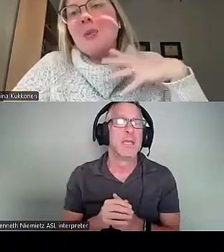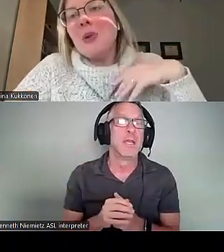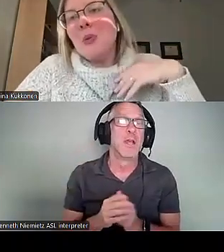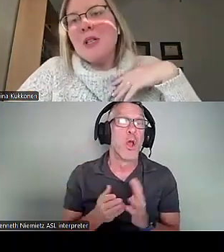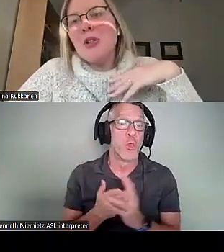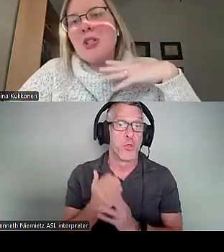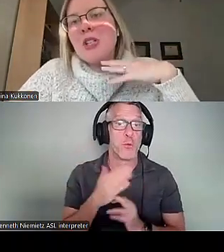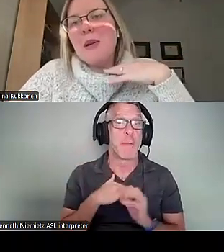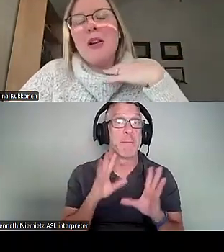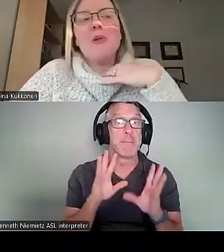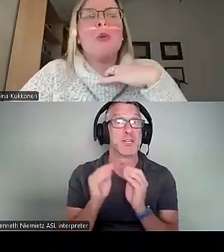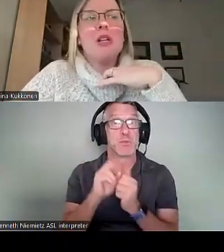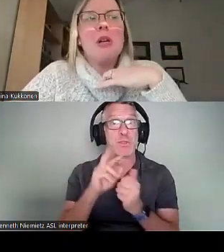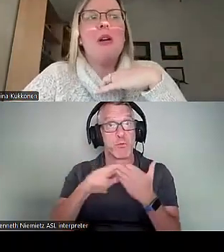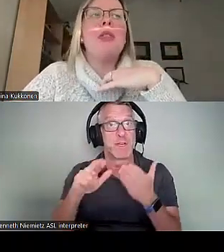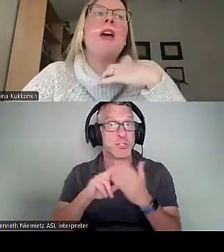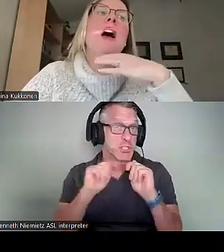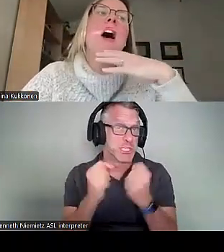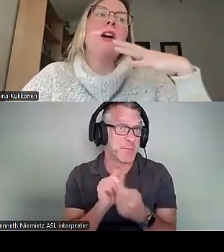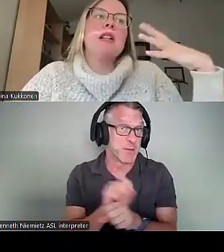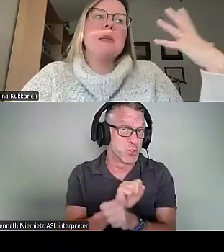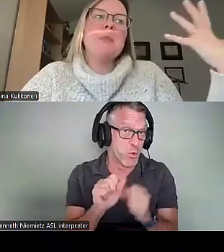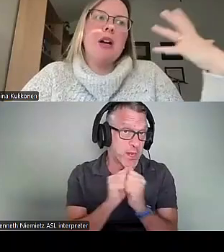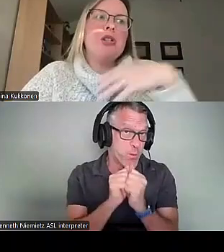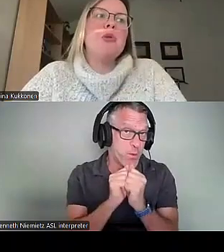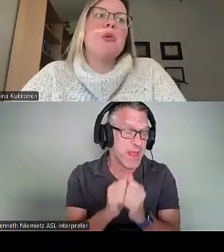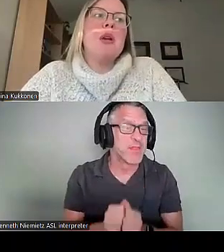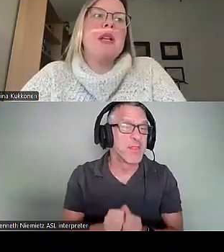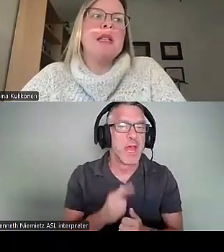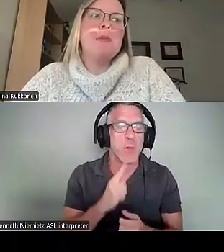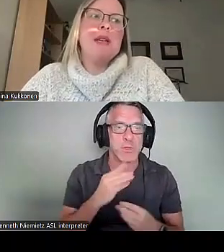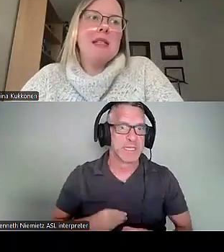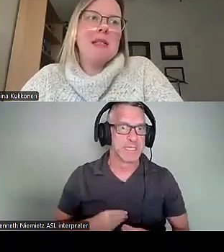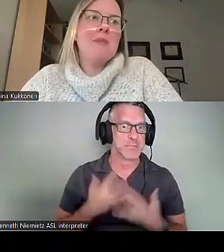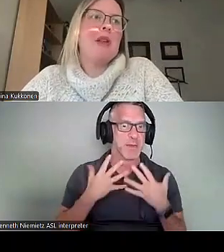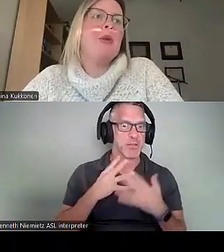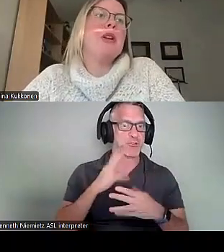with the research team that I was working with, I got inspired to create this piece,